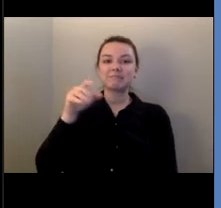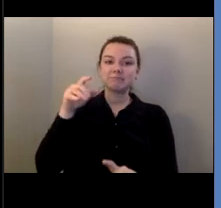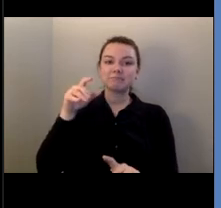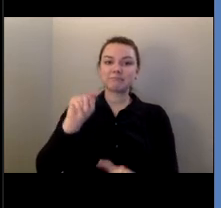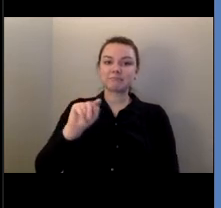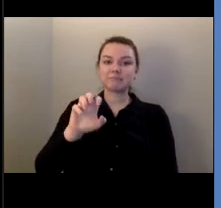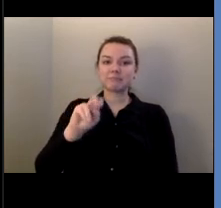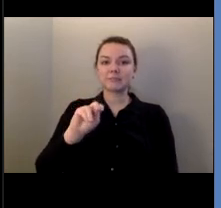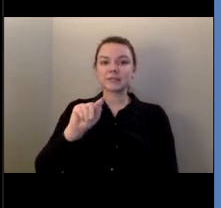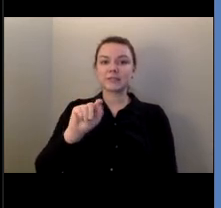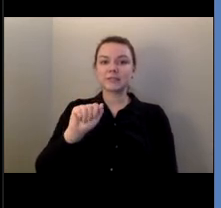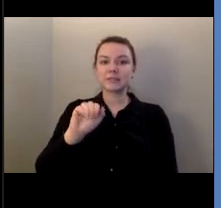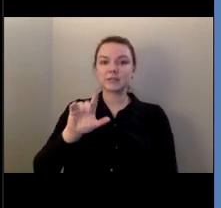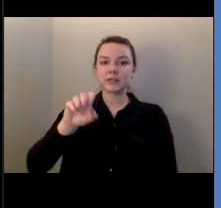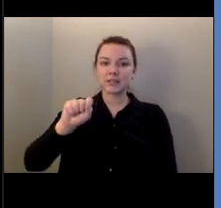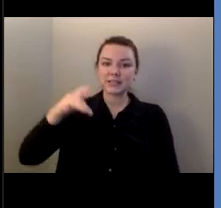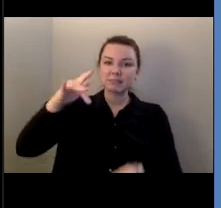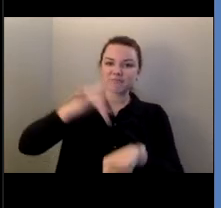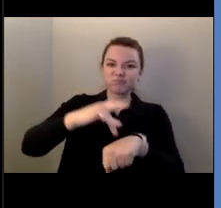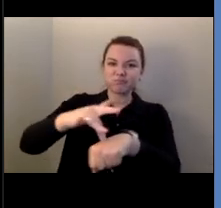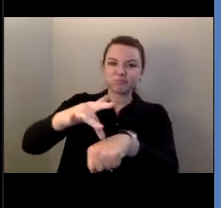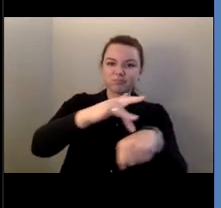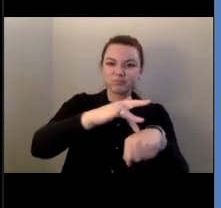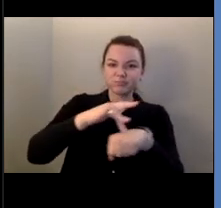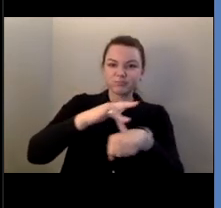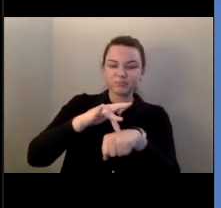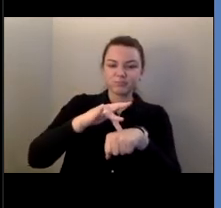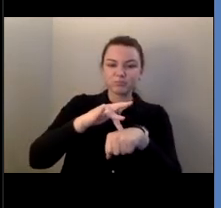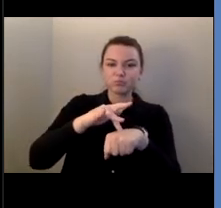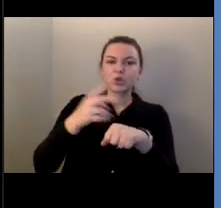The polyp uses these tentacles to move debris away,